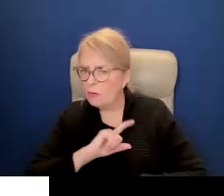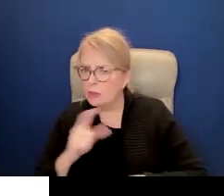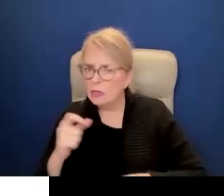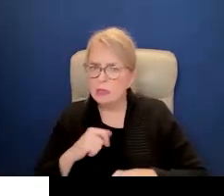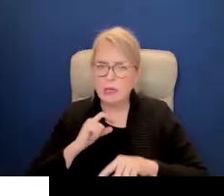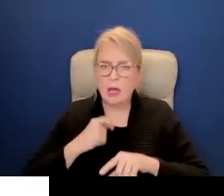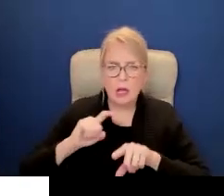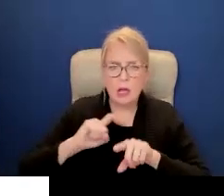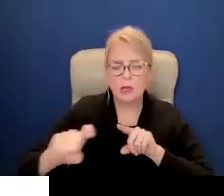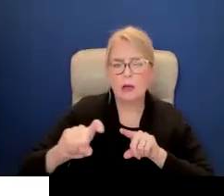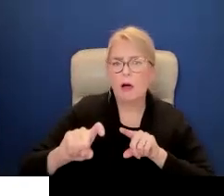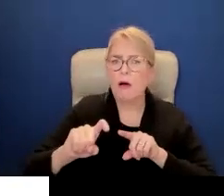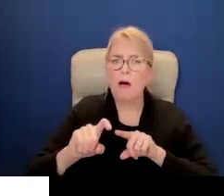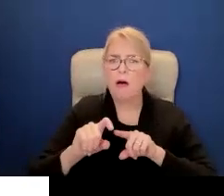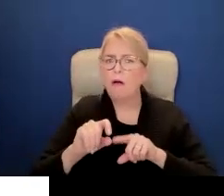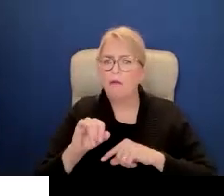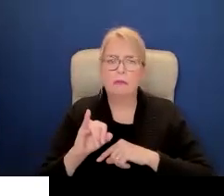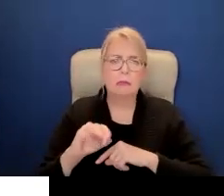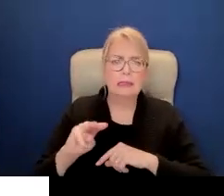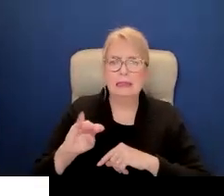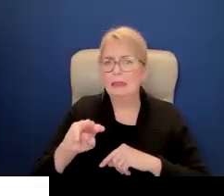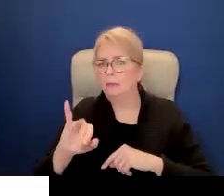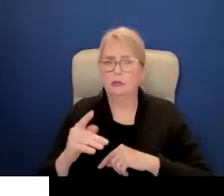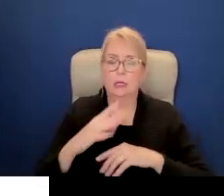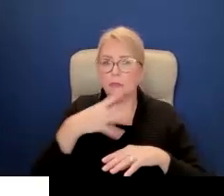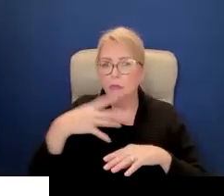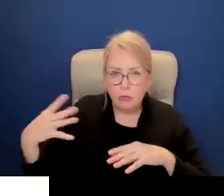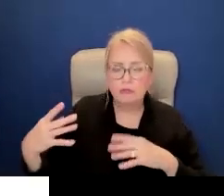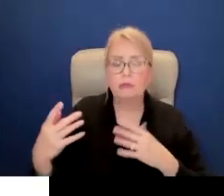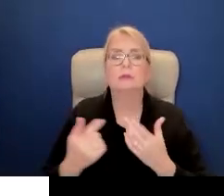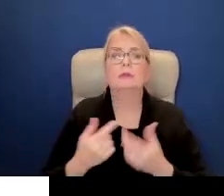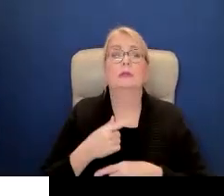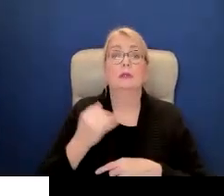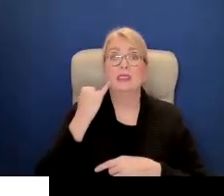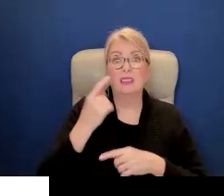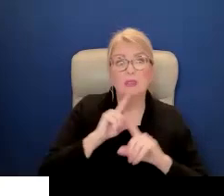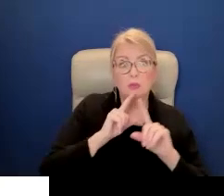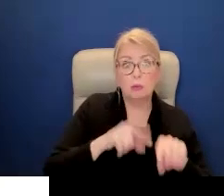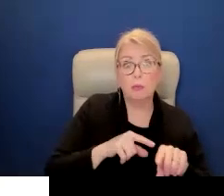Or you report what's going on, and, you know, you keep getting these threats.